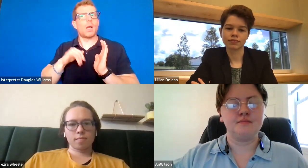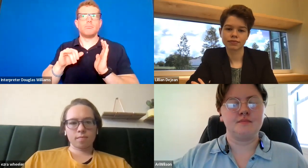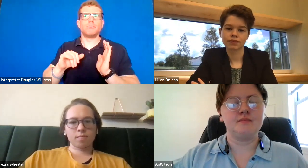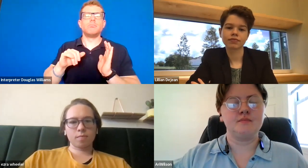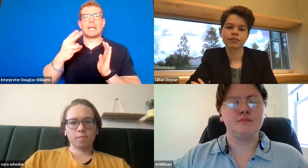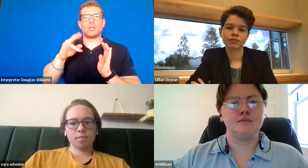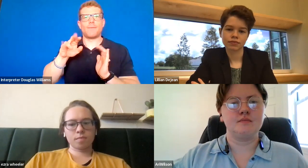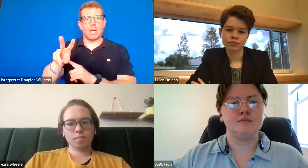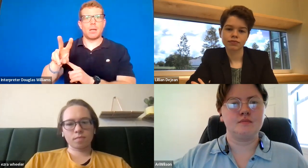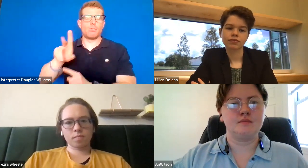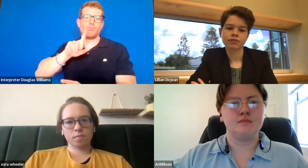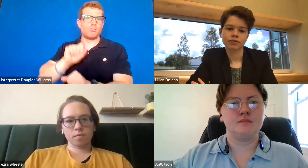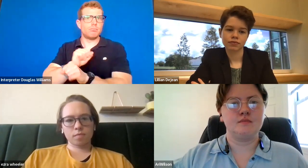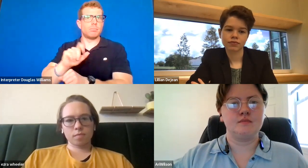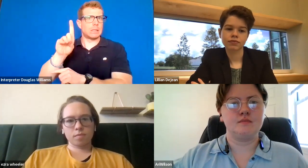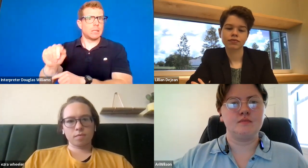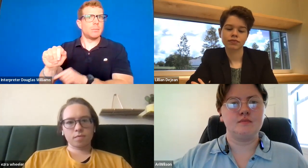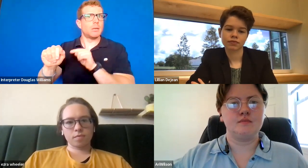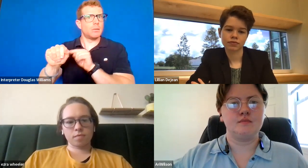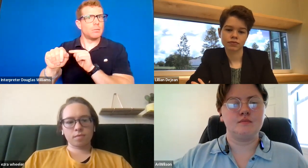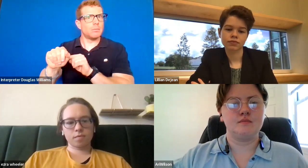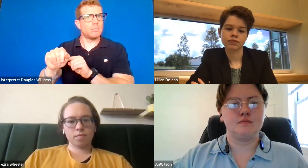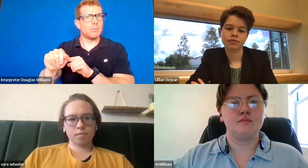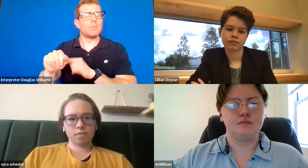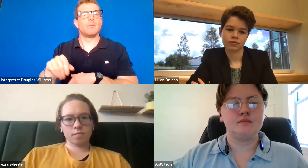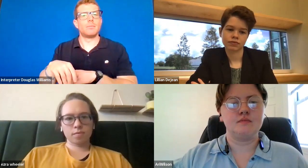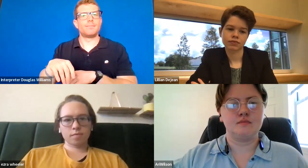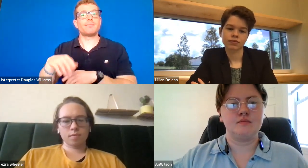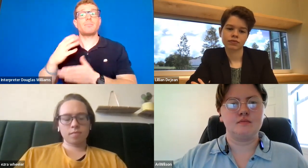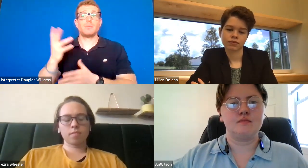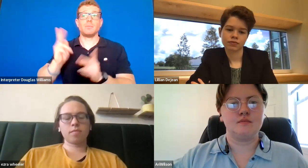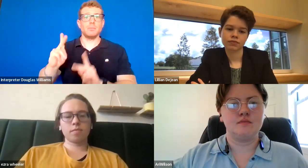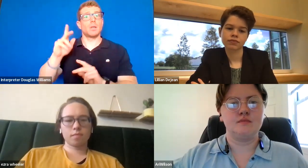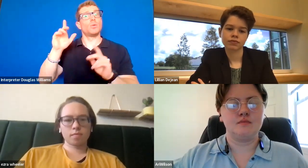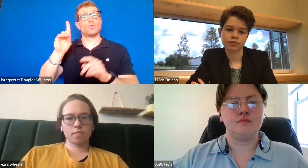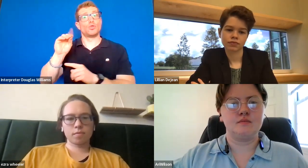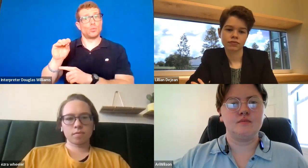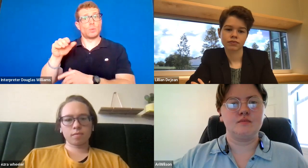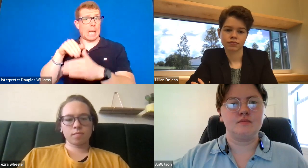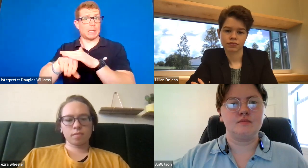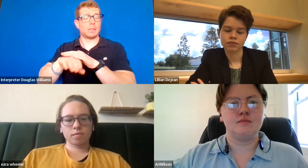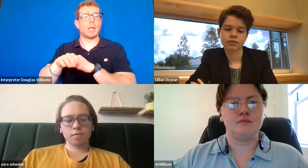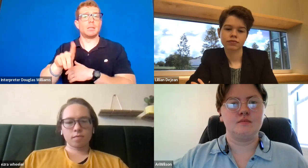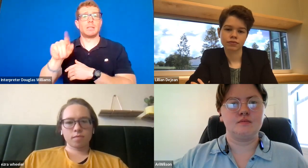Some people do access disability services being Hiv positive, or having Aids diagnosis.